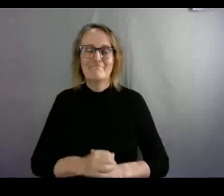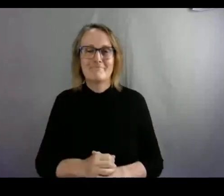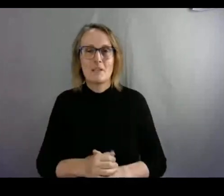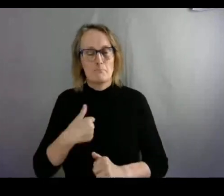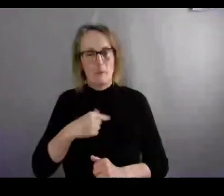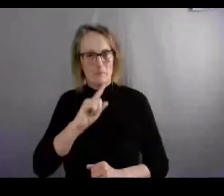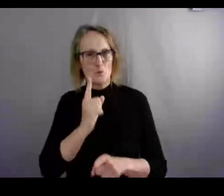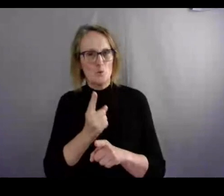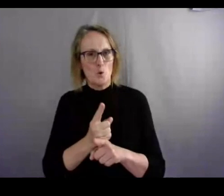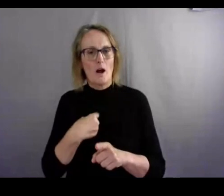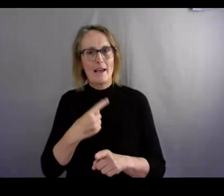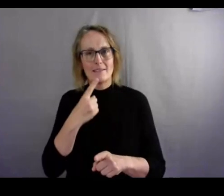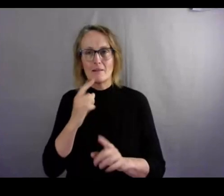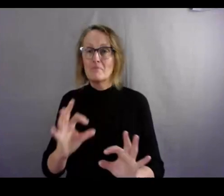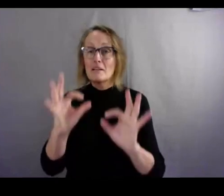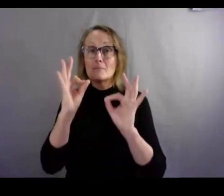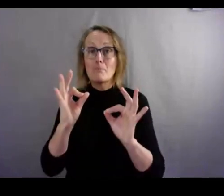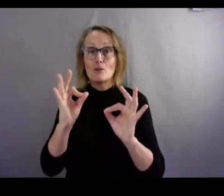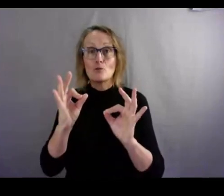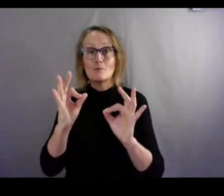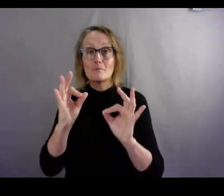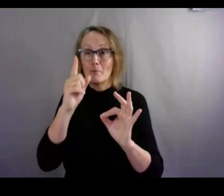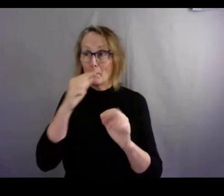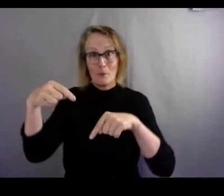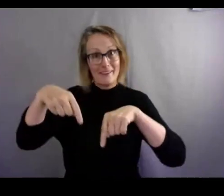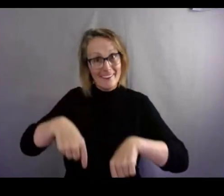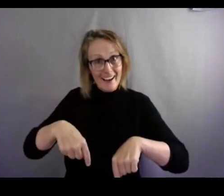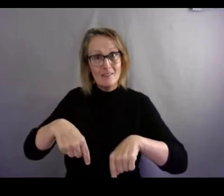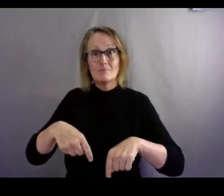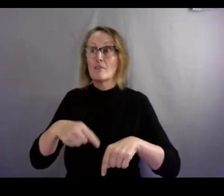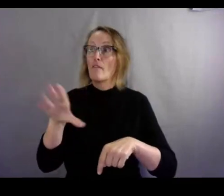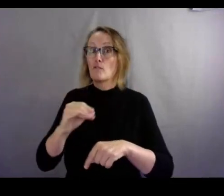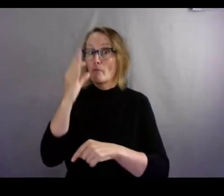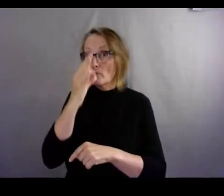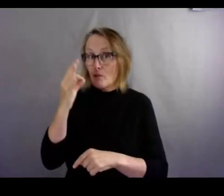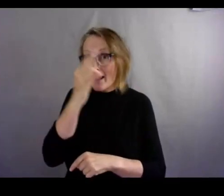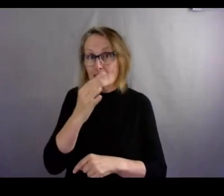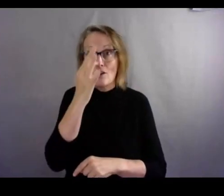distinguished guests from around the world, including France, French Polynesia, and Australia,